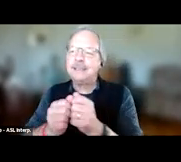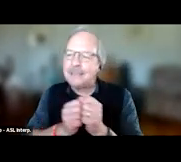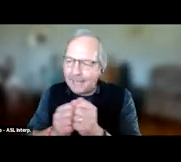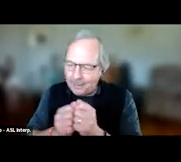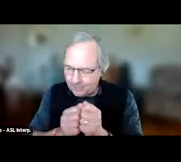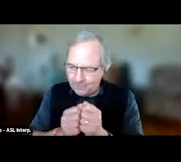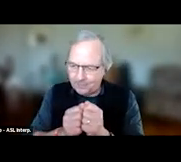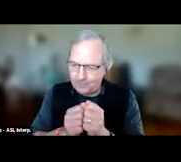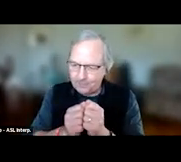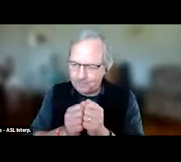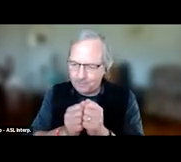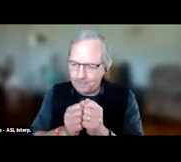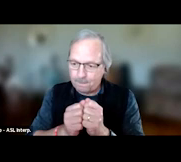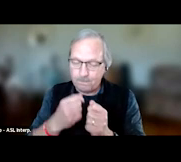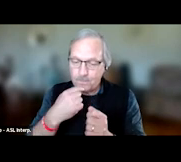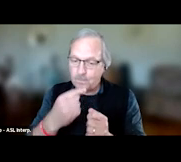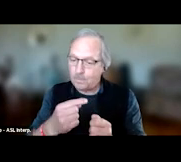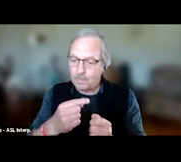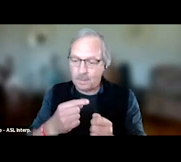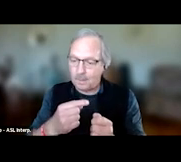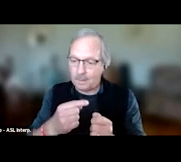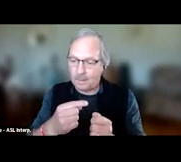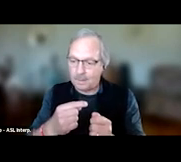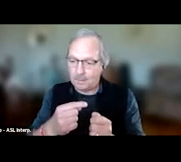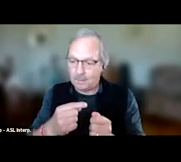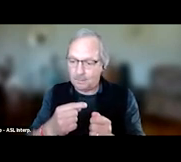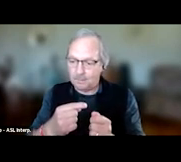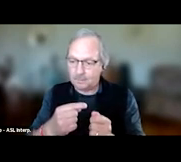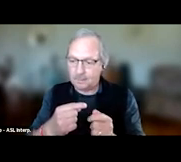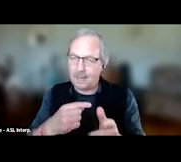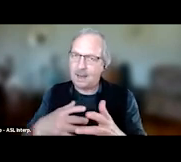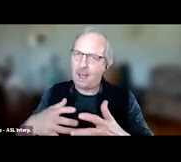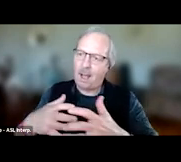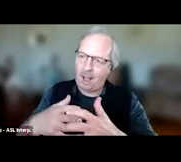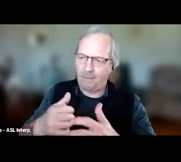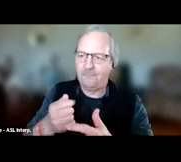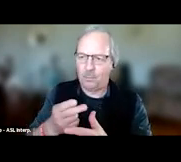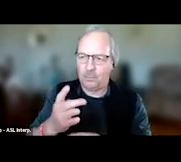We did it. I told her I'm not a hugger, but I had to hug her a couple times. I mean, but you know,